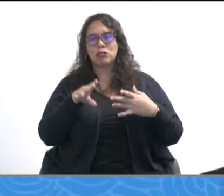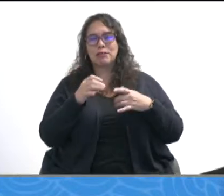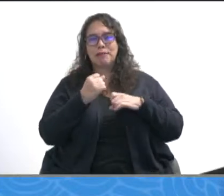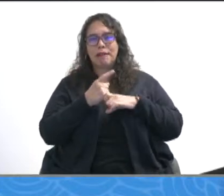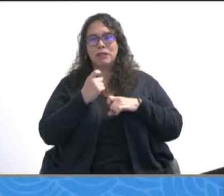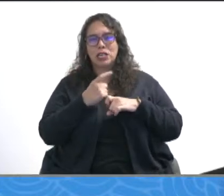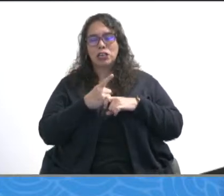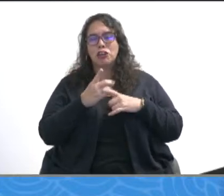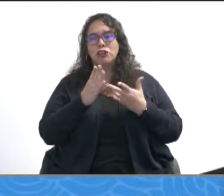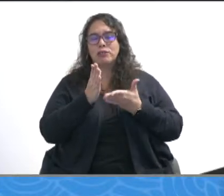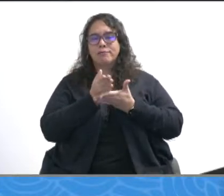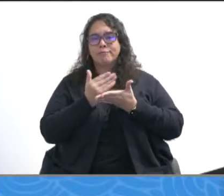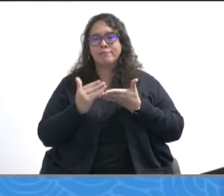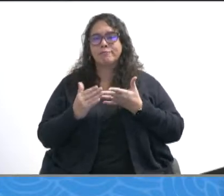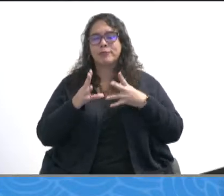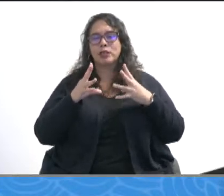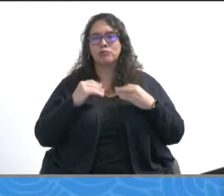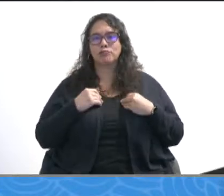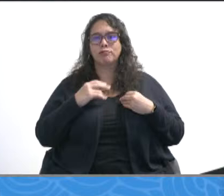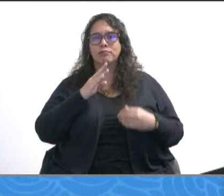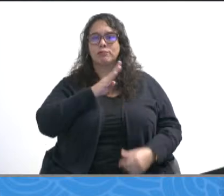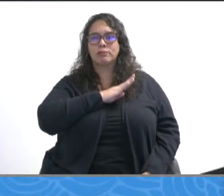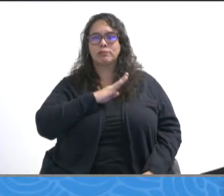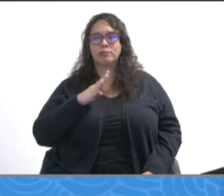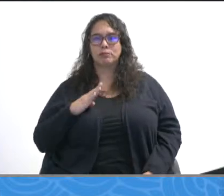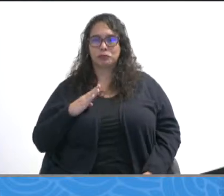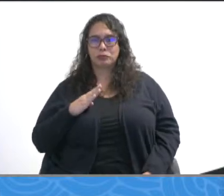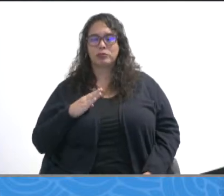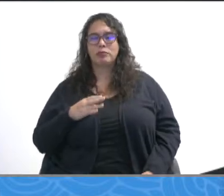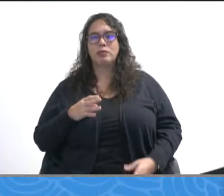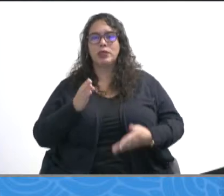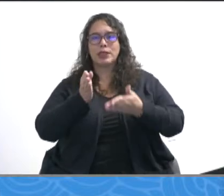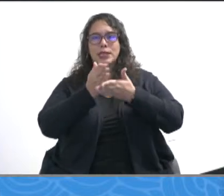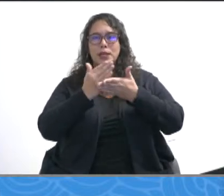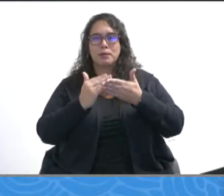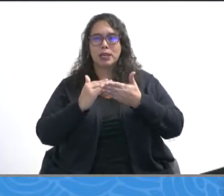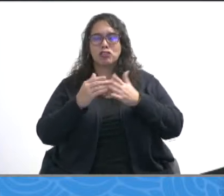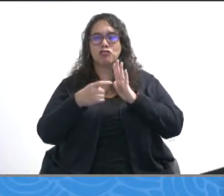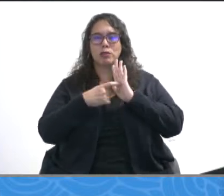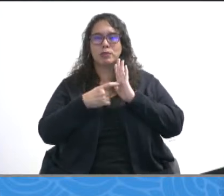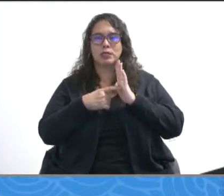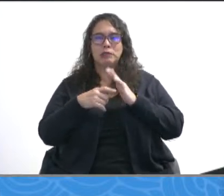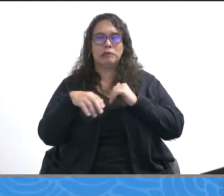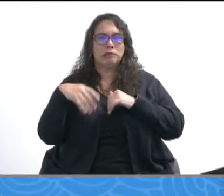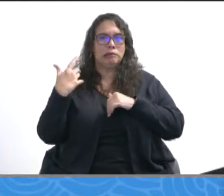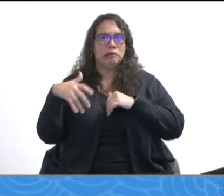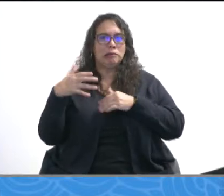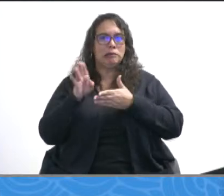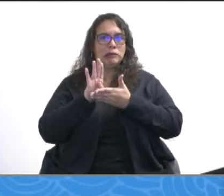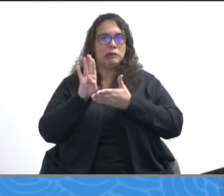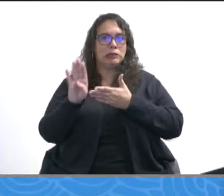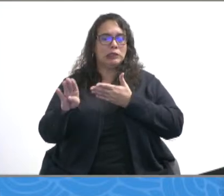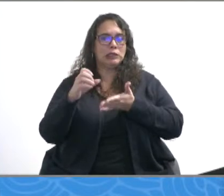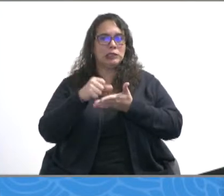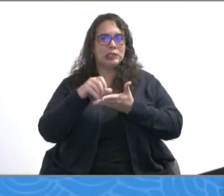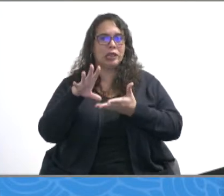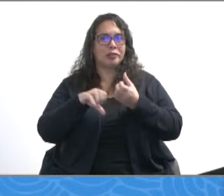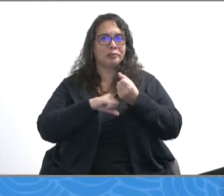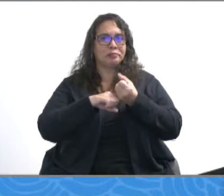that is adopted and approved by the board of education. This budget represents over a billion dollars in expenditures, supporting our students and includes investments